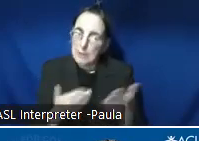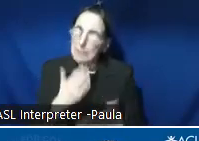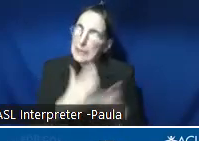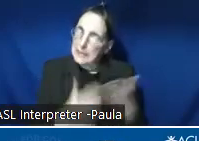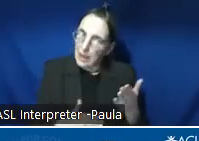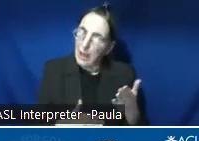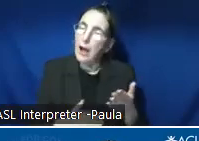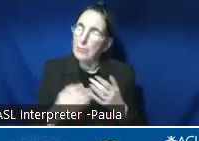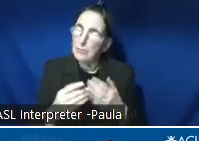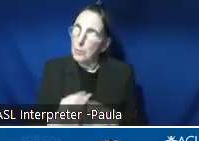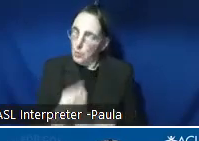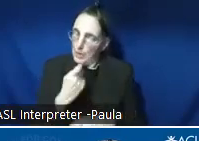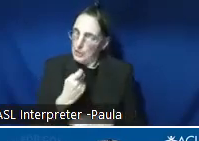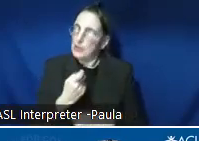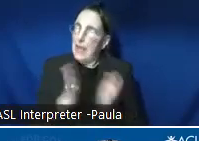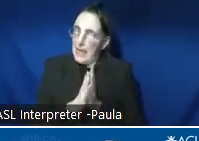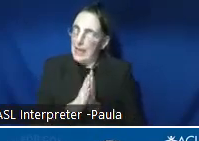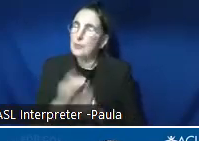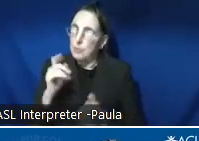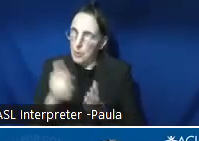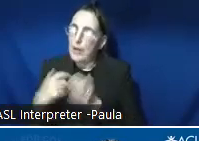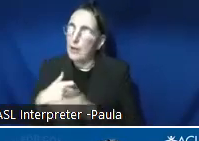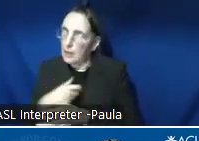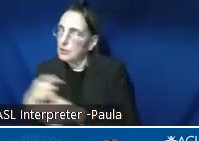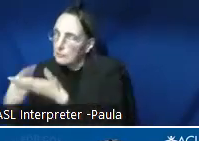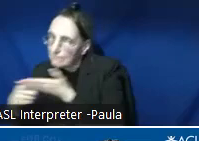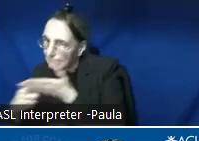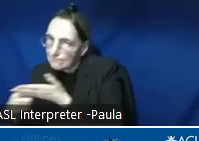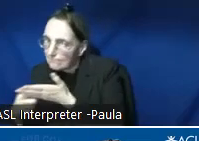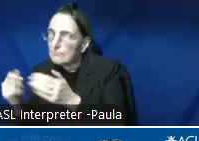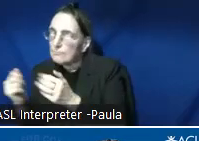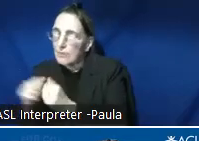develop a response. We will include answers to all questions raised today, as well as